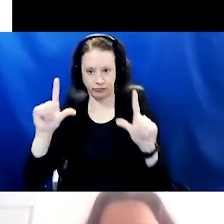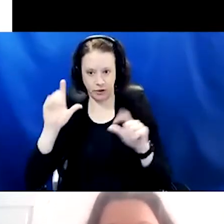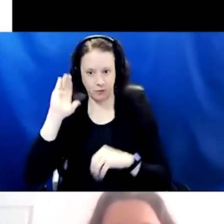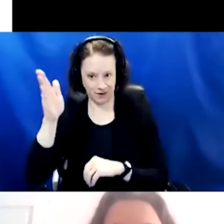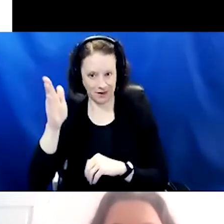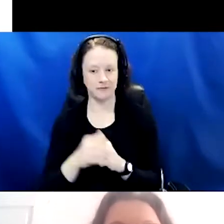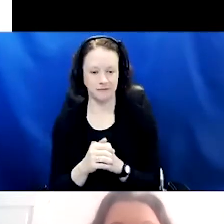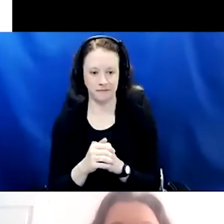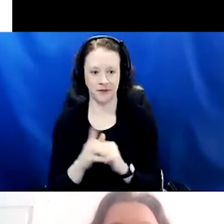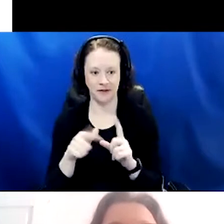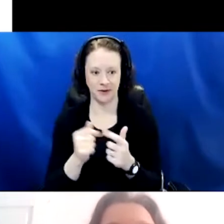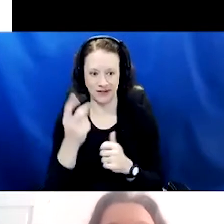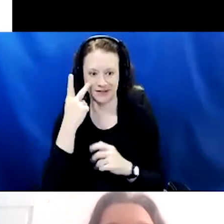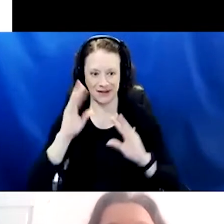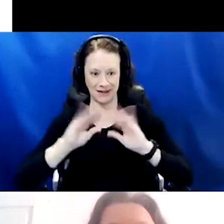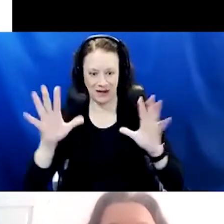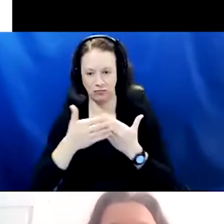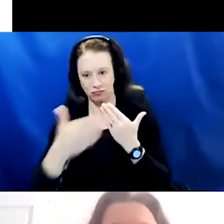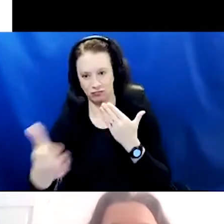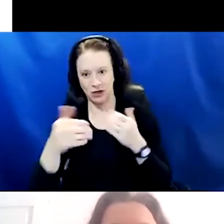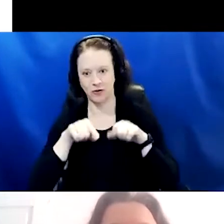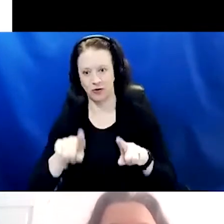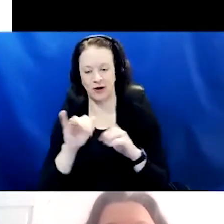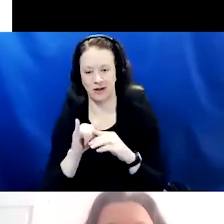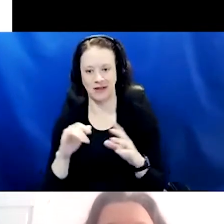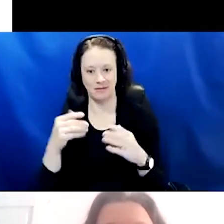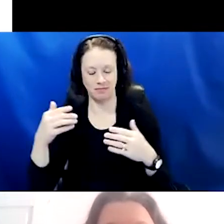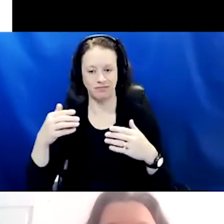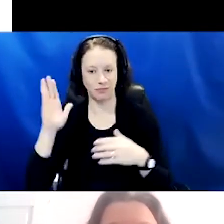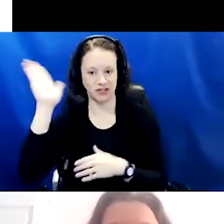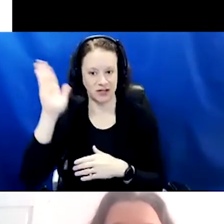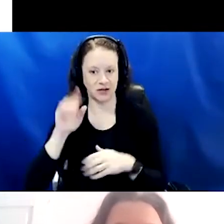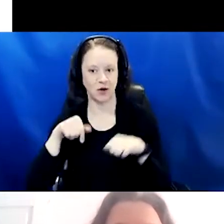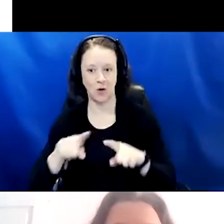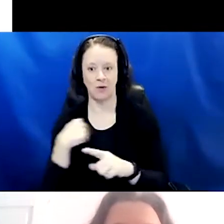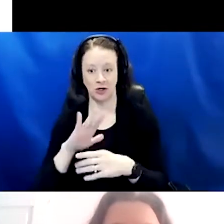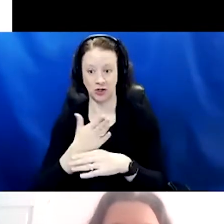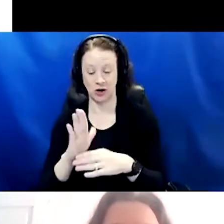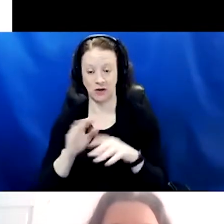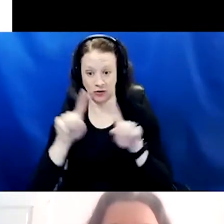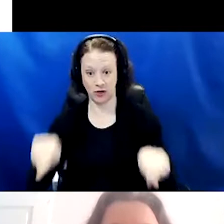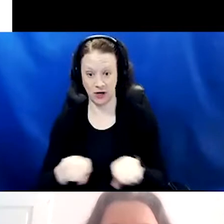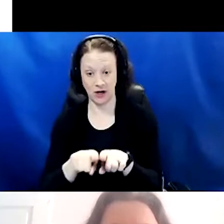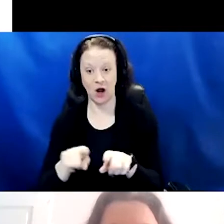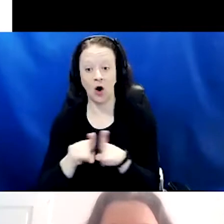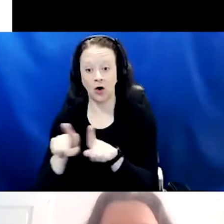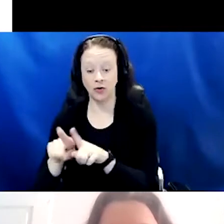you will be able to see her throughout the presentation while we're sharing the screen. You can also adjust the size of an interpreter